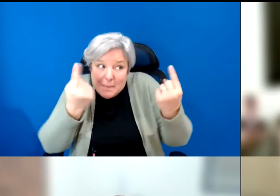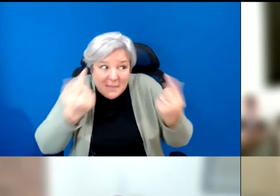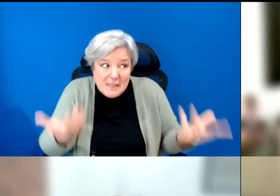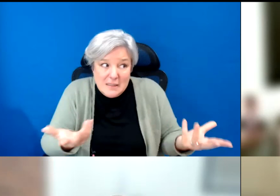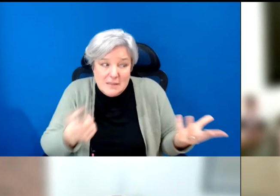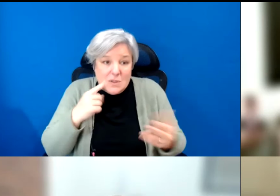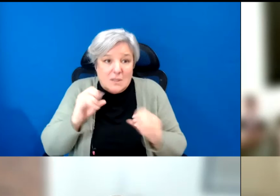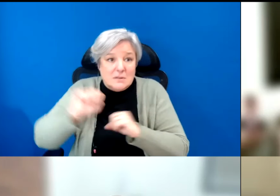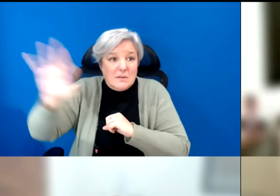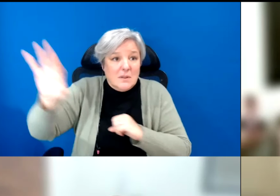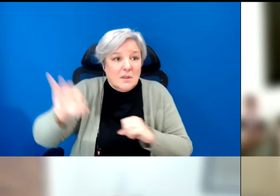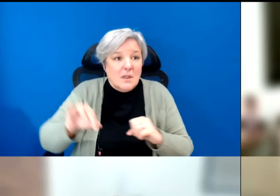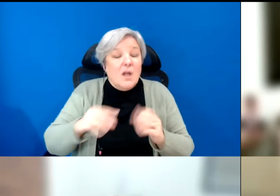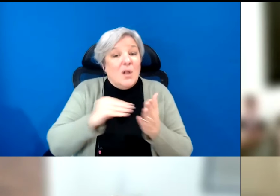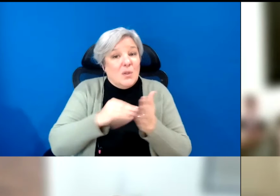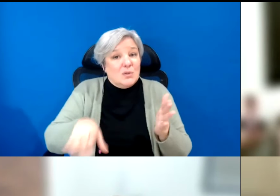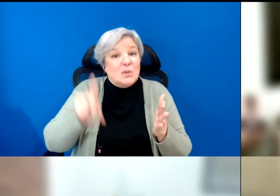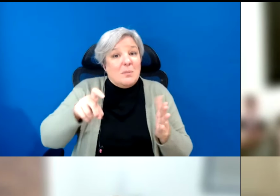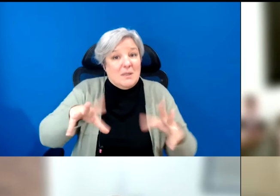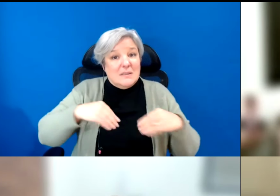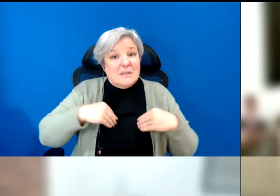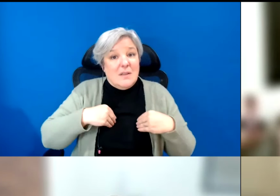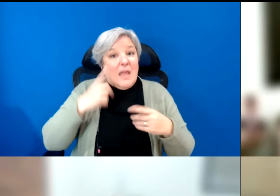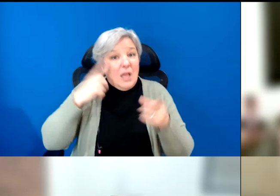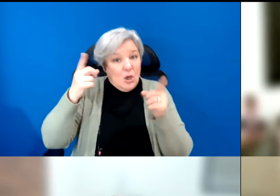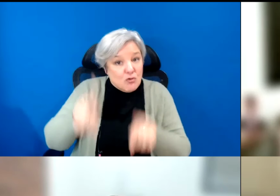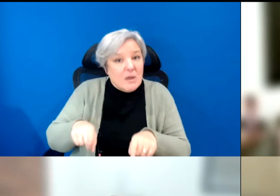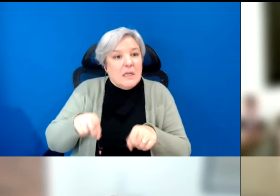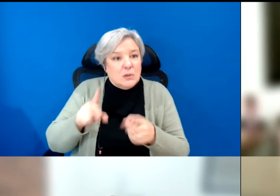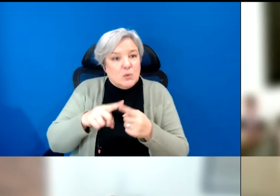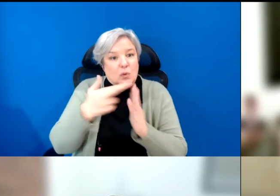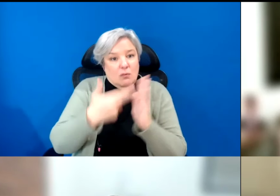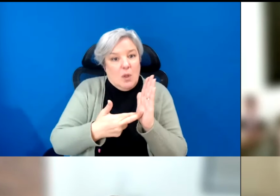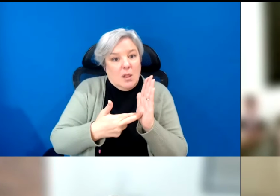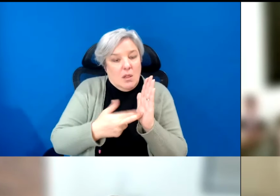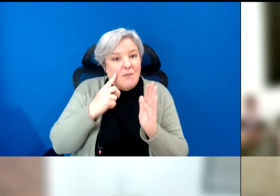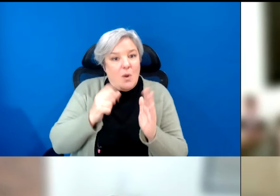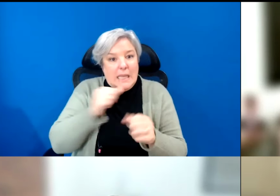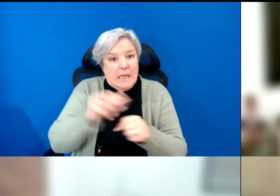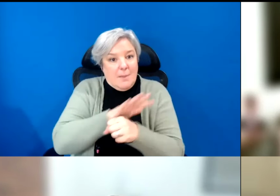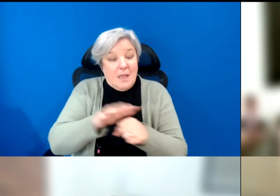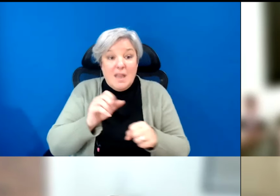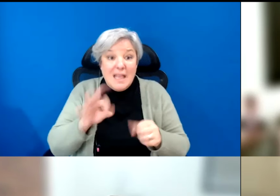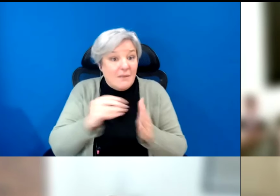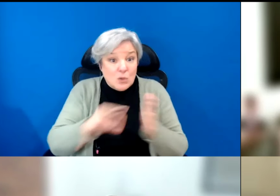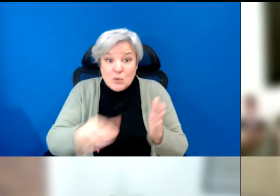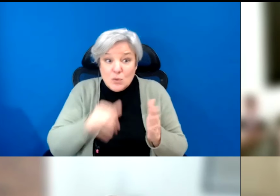The student needs to acknowledge that they agree to the terms. And so if they do not return the form, do you